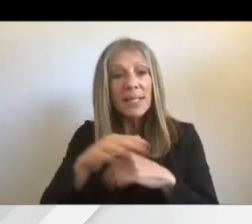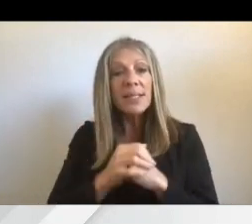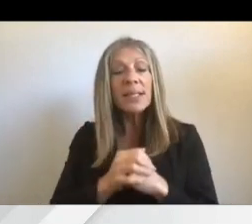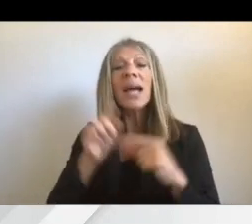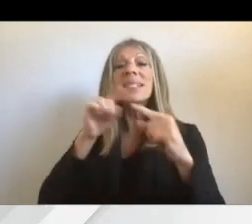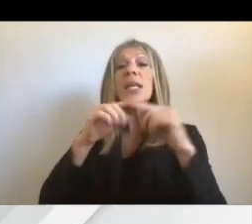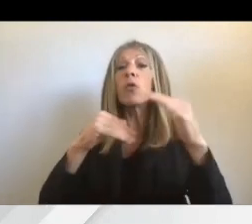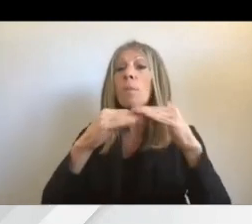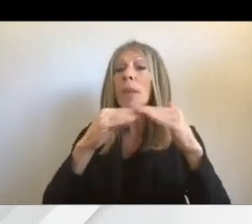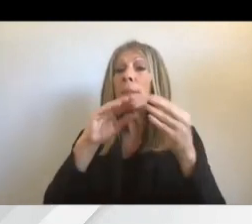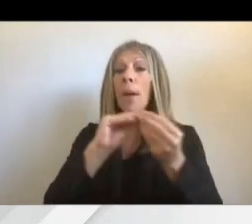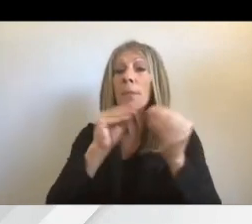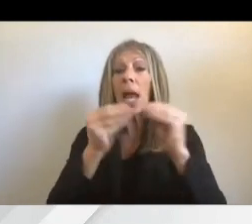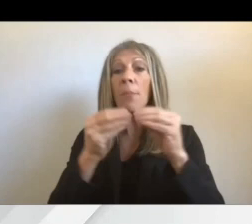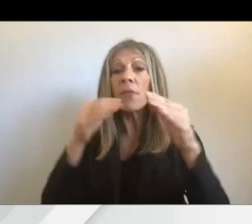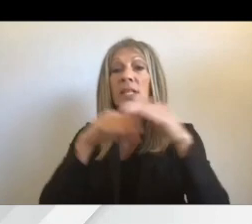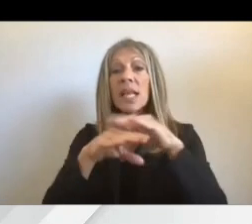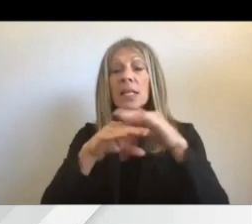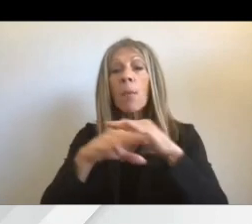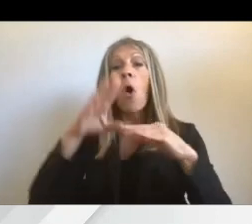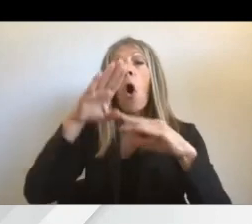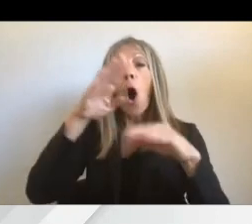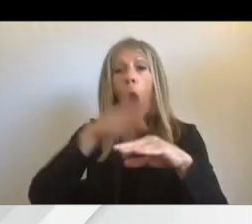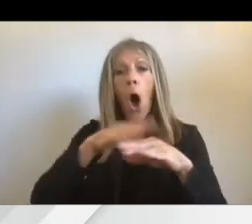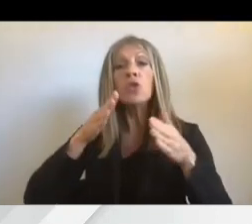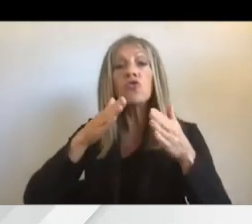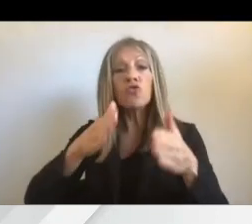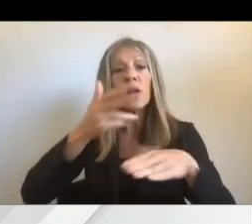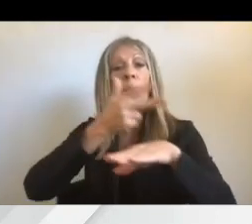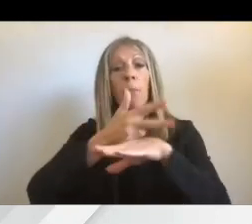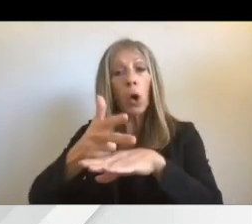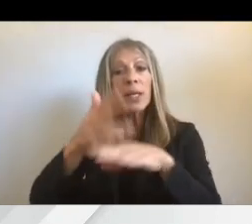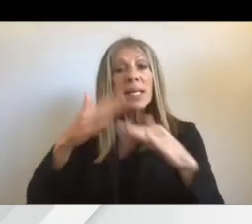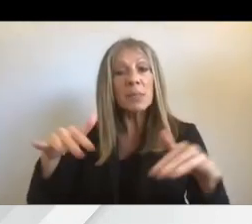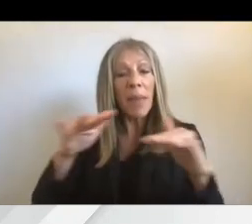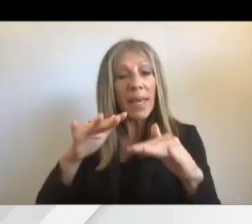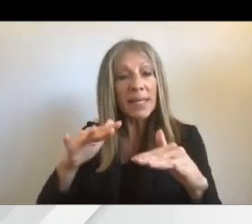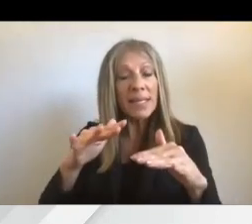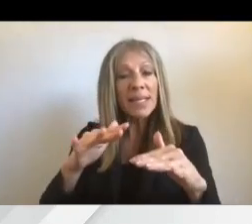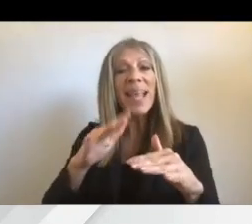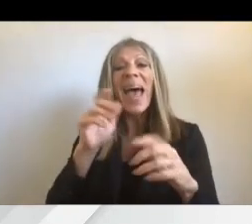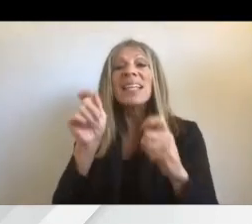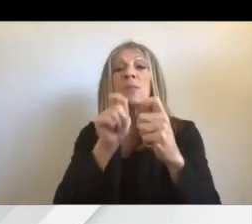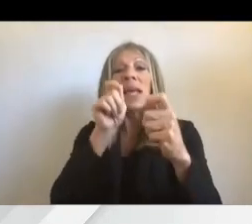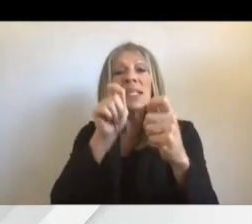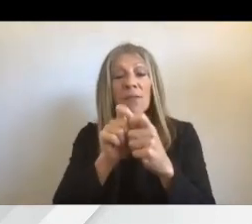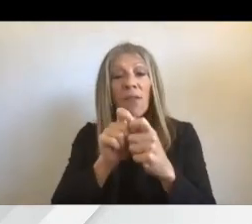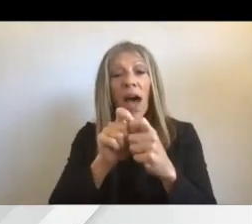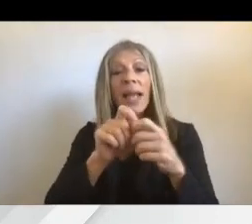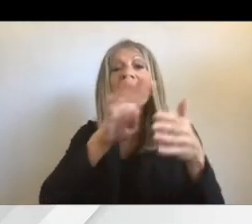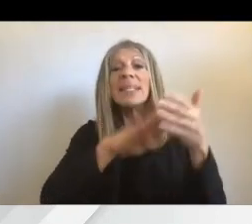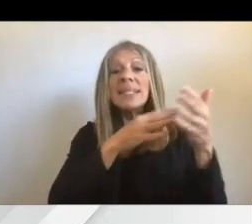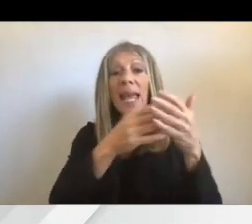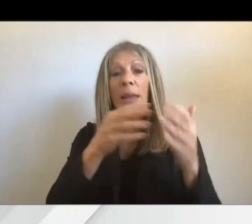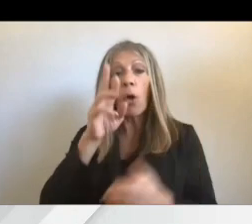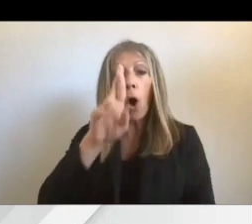accessible on-street parking spaces, as specified in table R211, are provided.